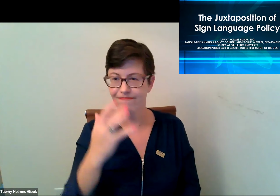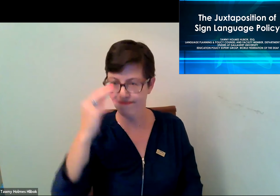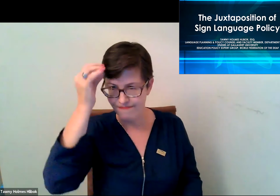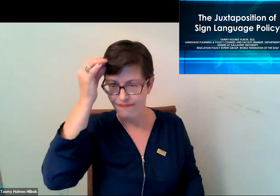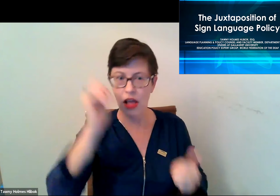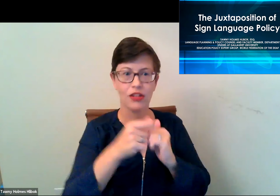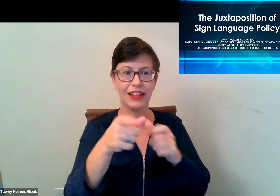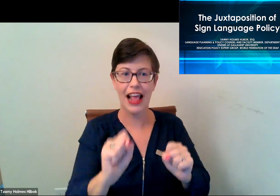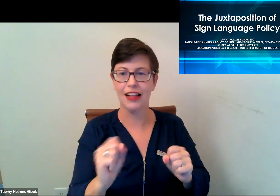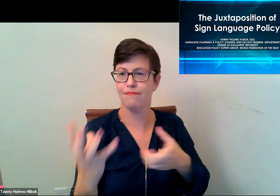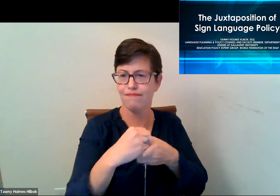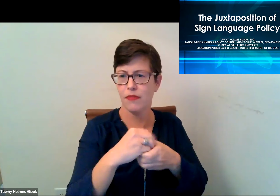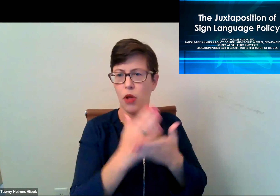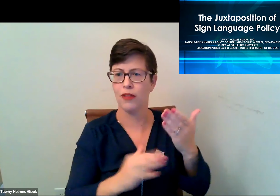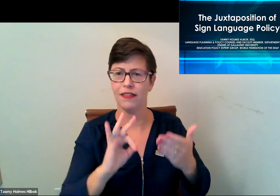And why this is so near and dear to our hearts